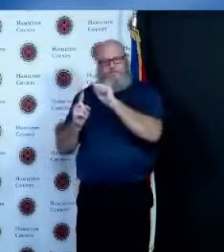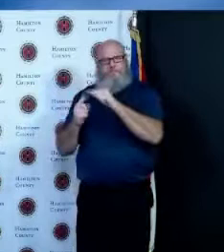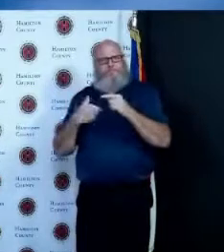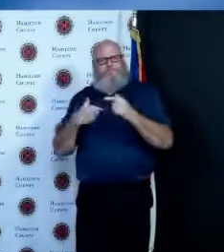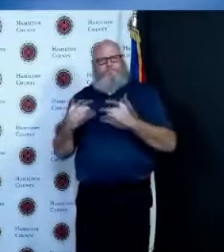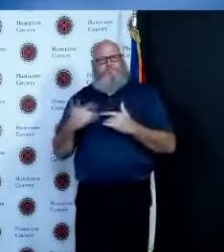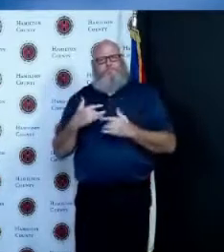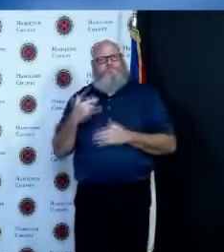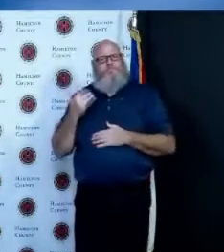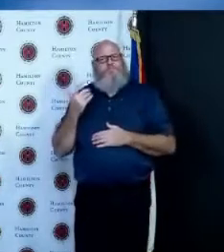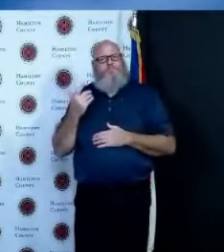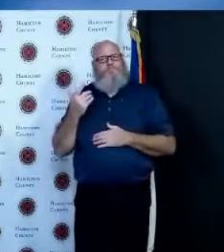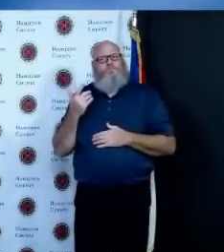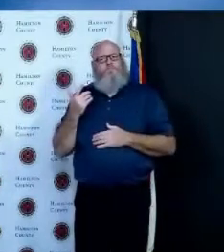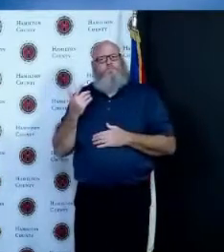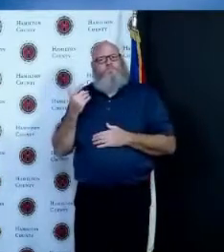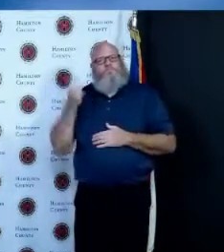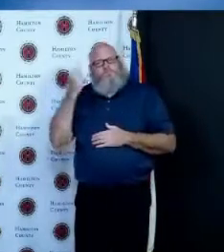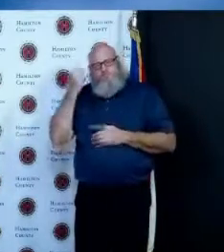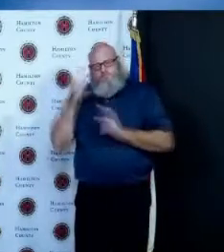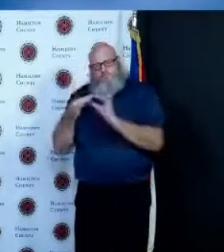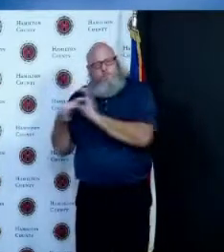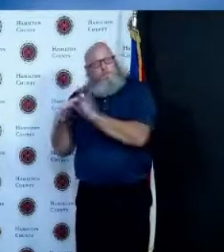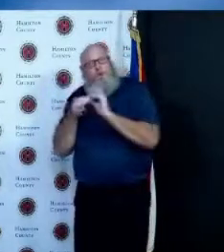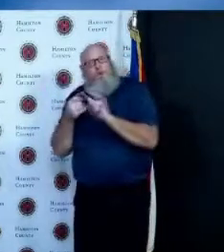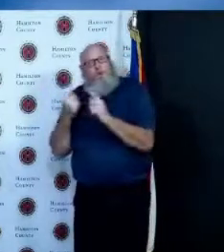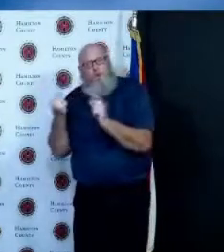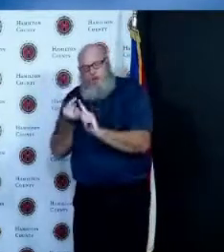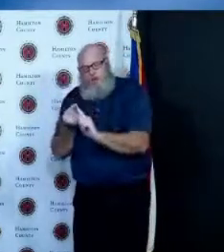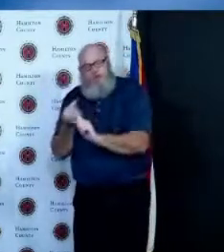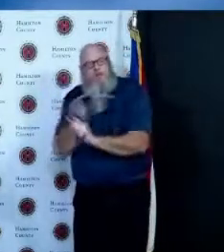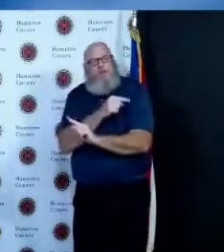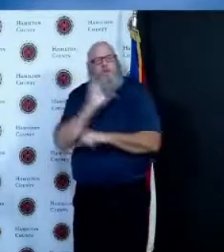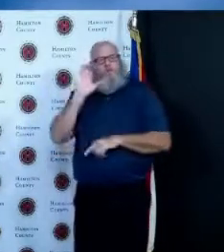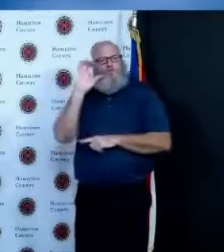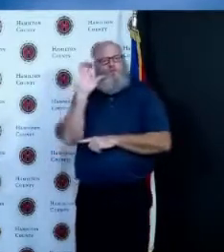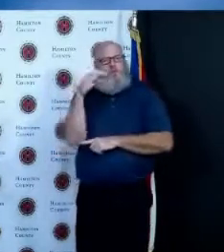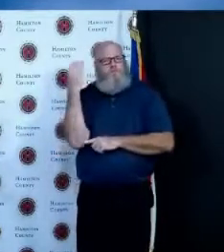some gatherings that might have happened around that holiday I remain very optimistic that we'll